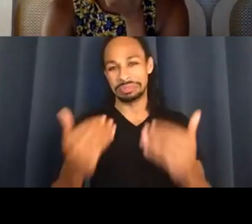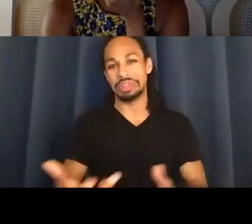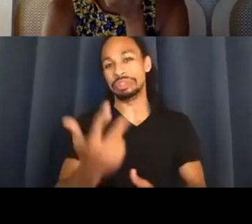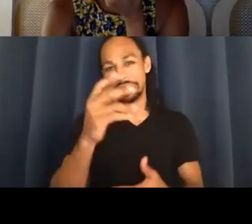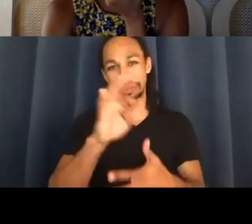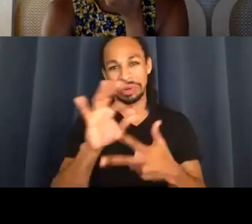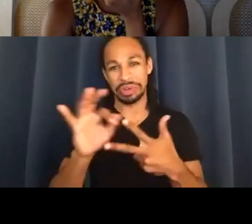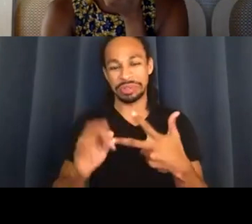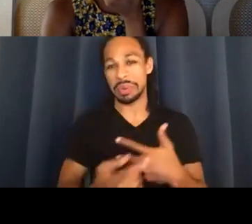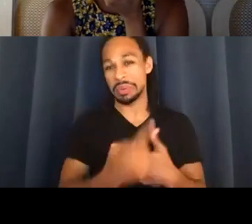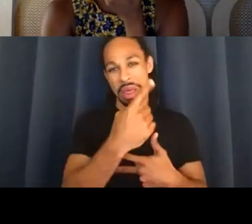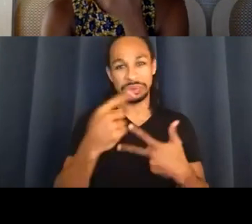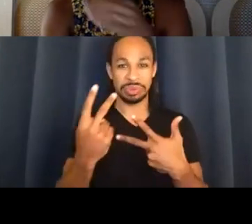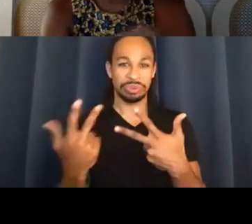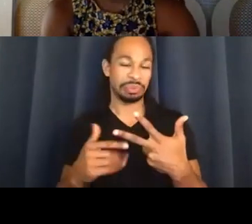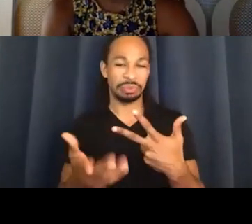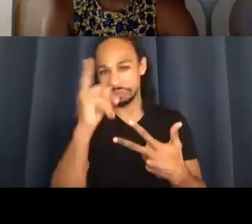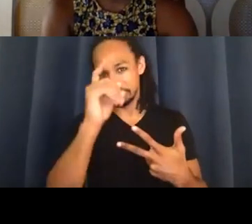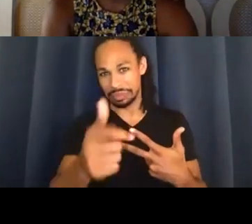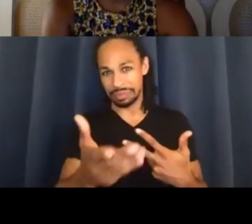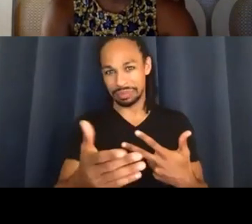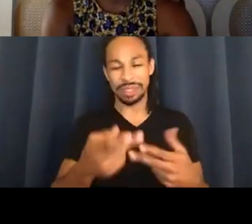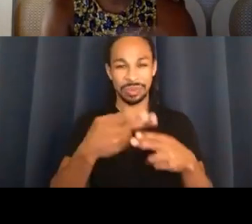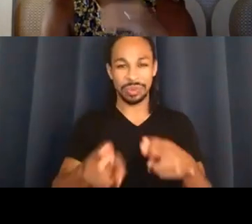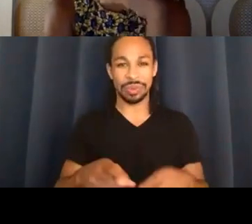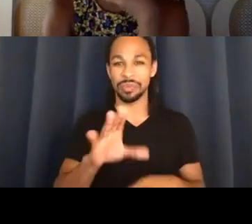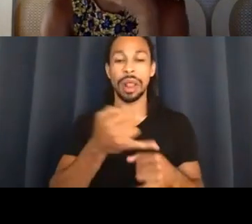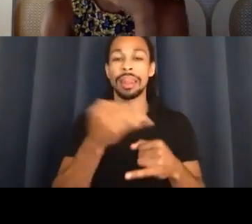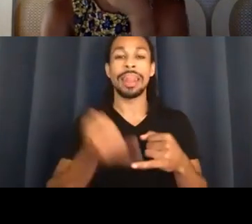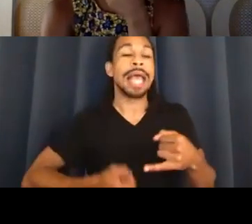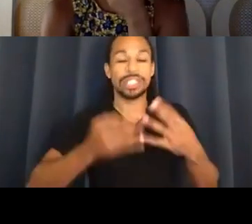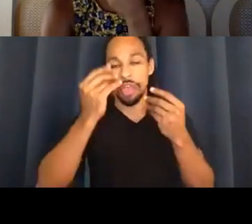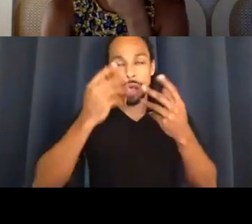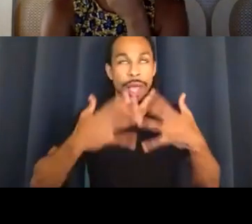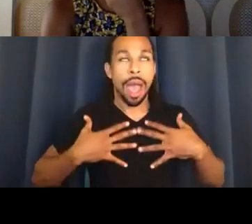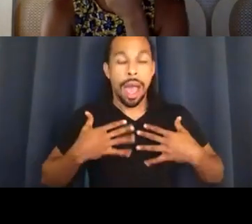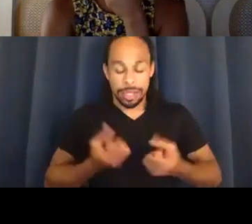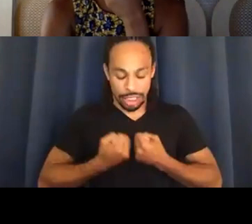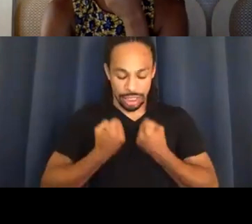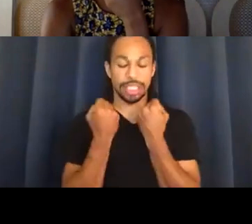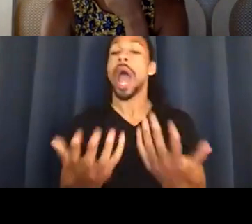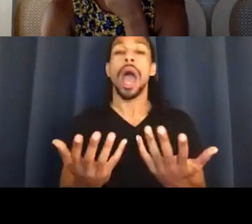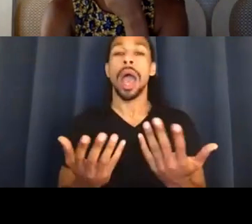Your last thoughts that you want to share with us.